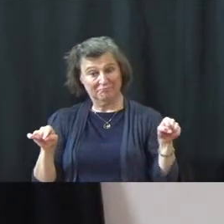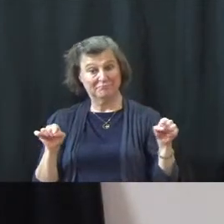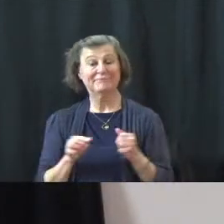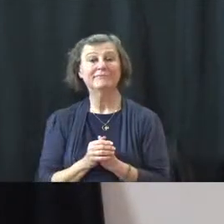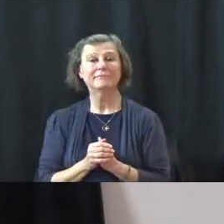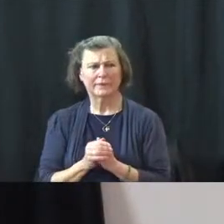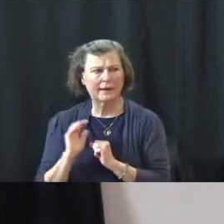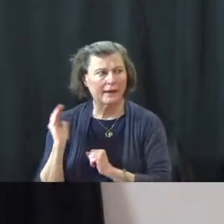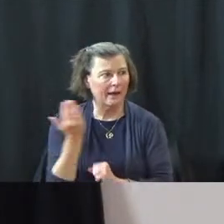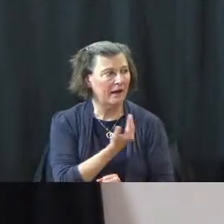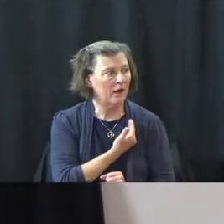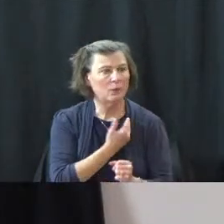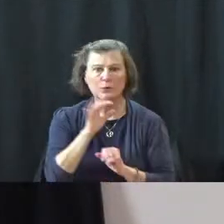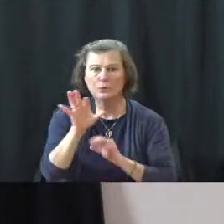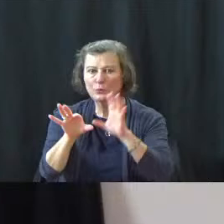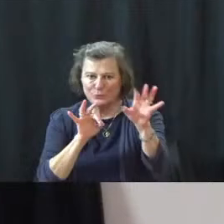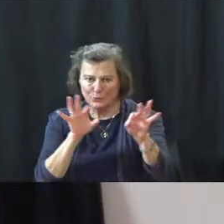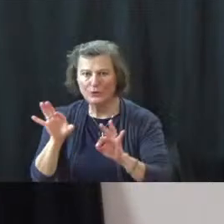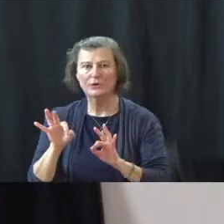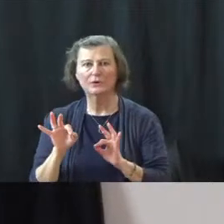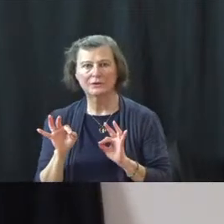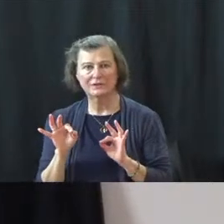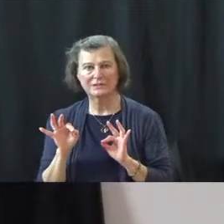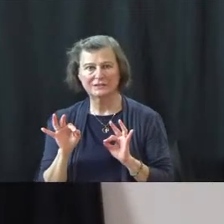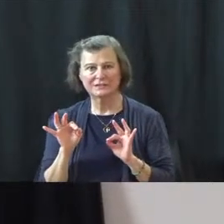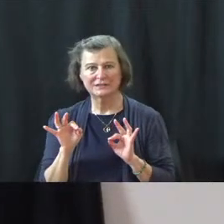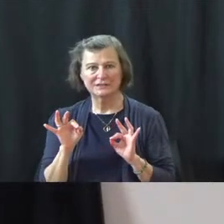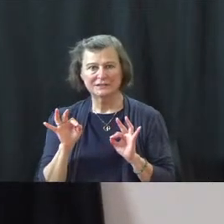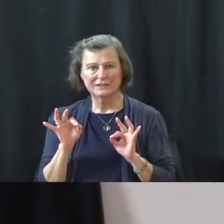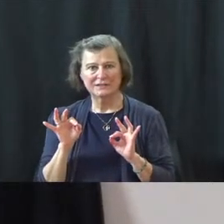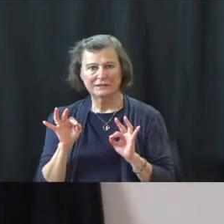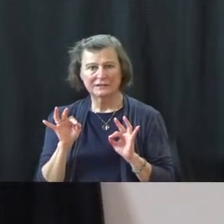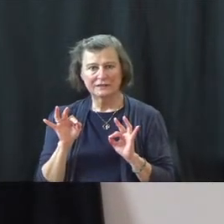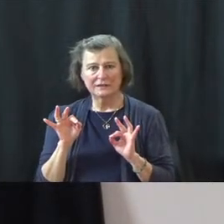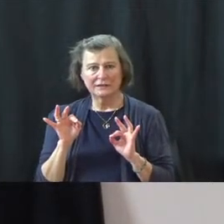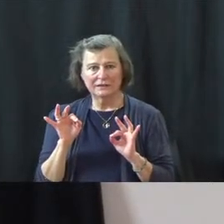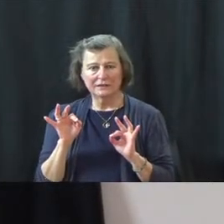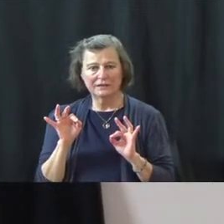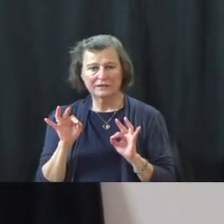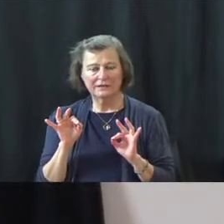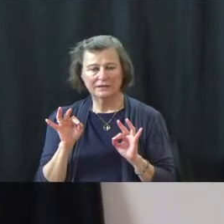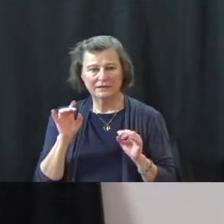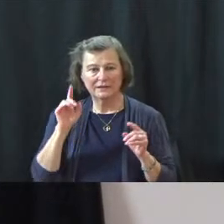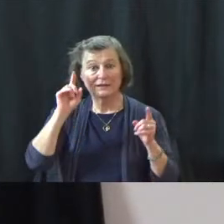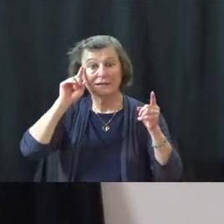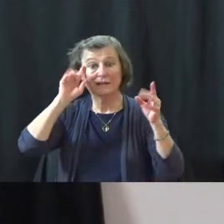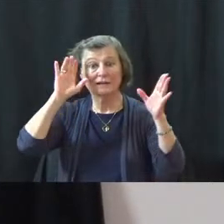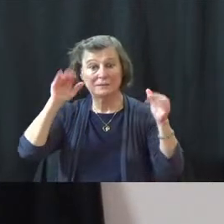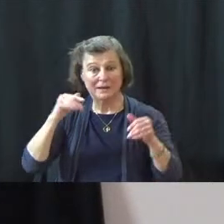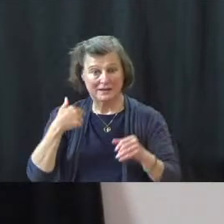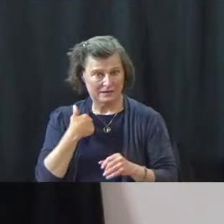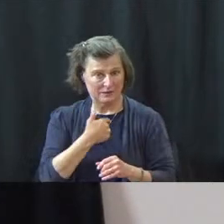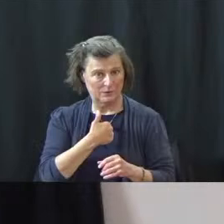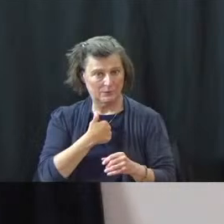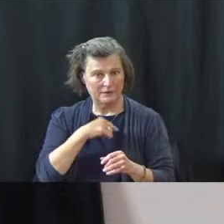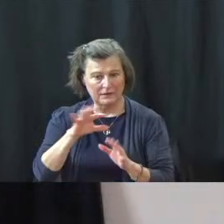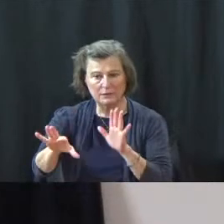It's our choice. May we choose wisely.